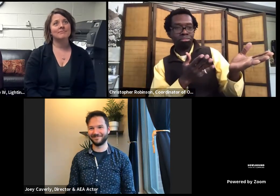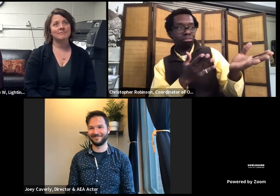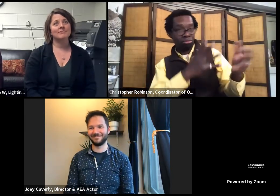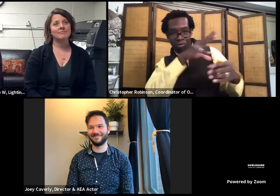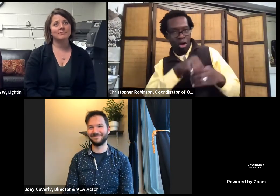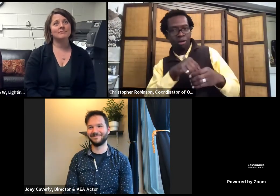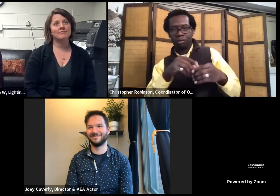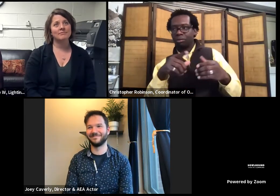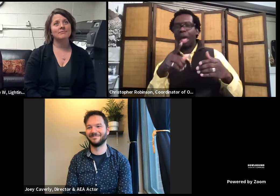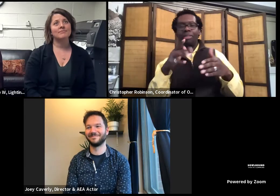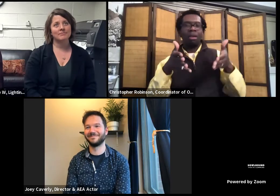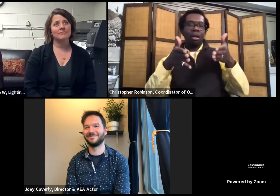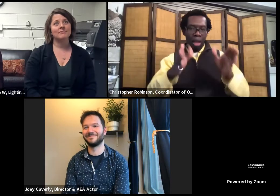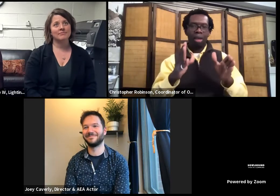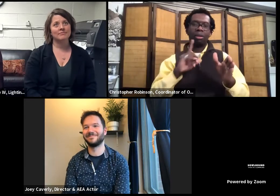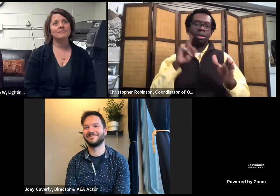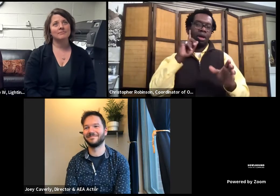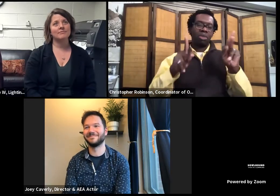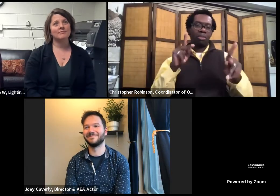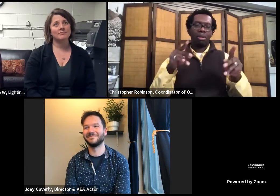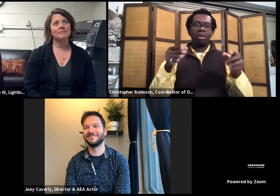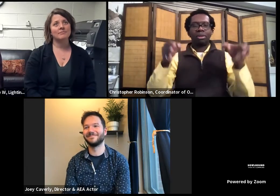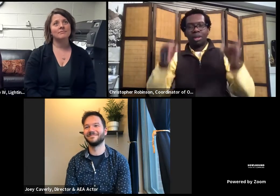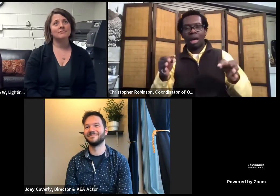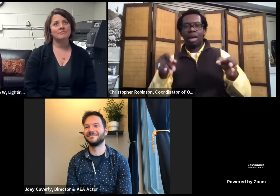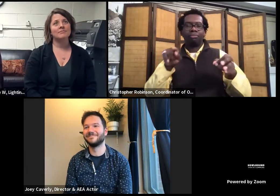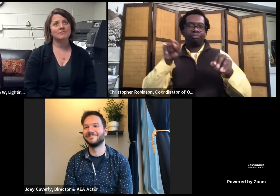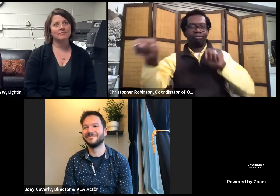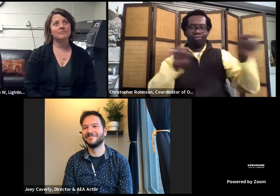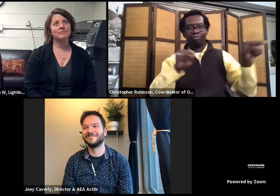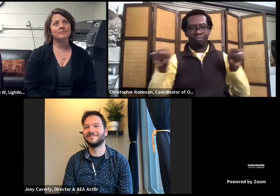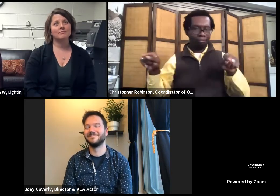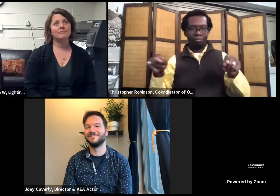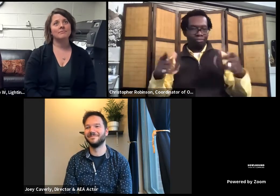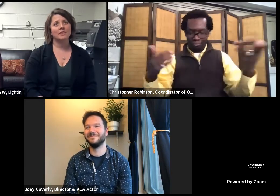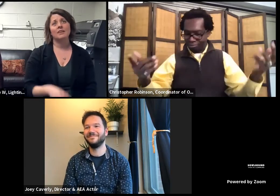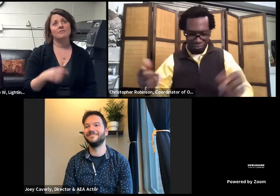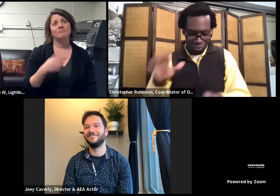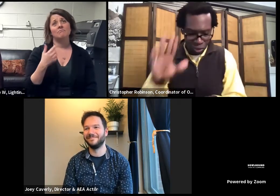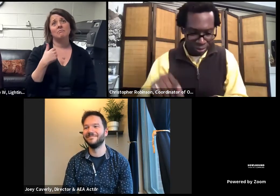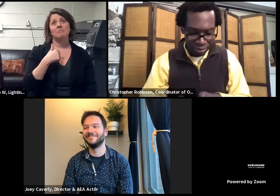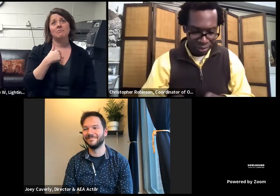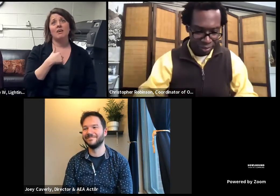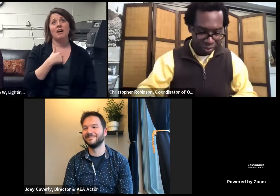"to this meeting about sound cues?" And then let the deaf people decide if they're interested or not.